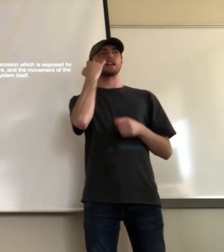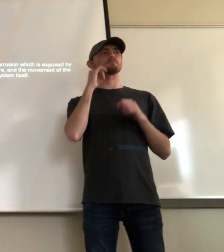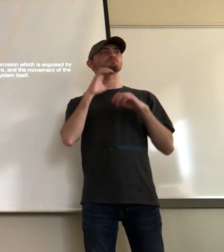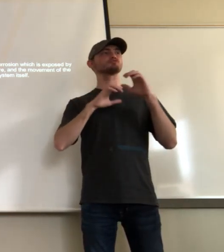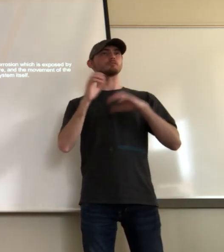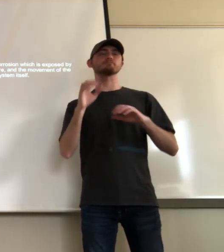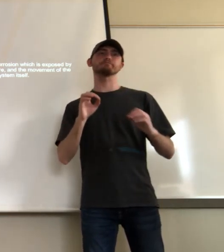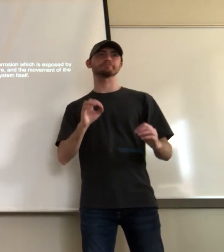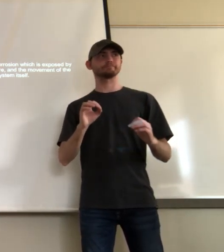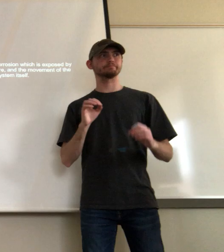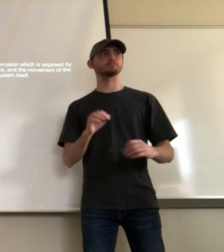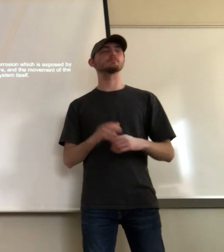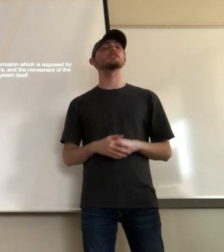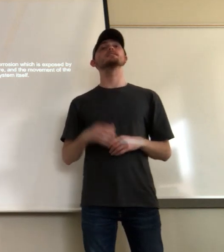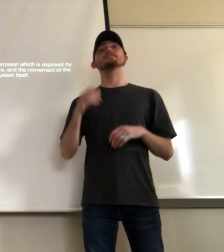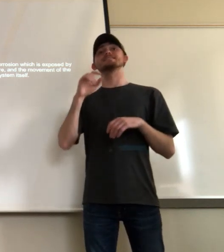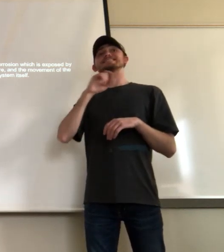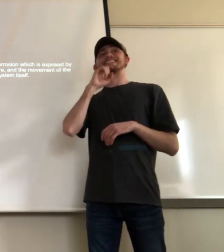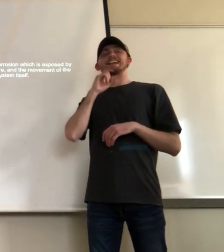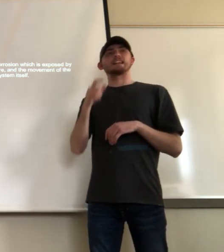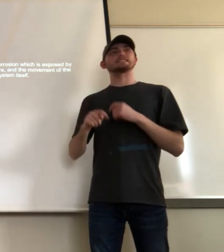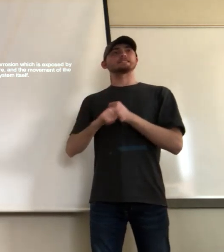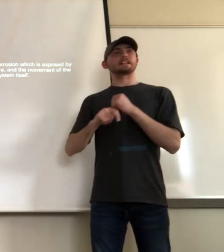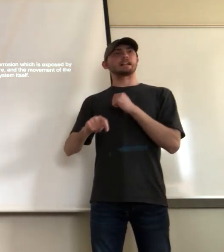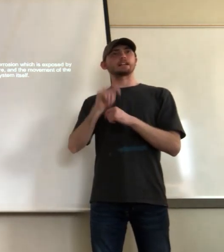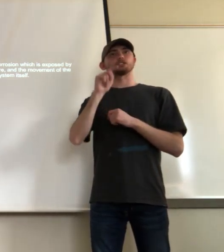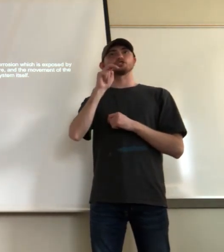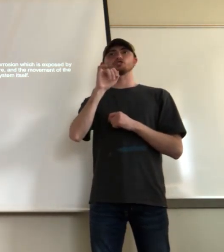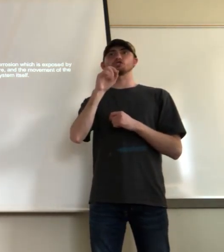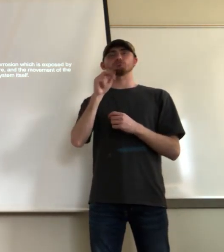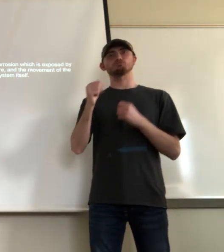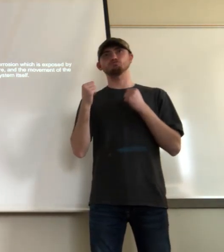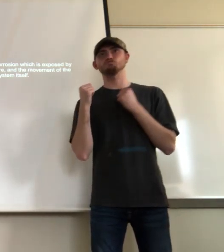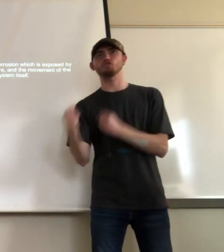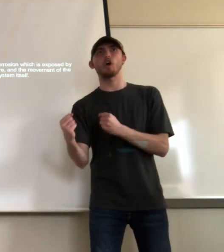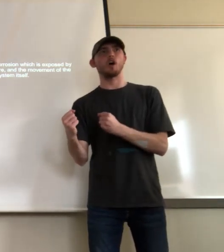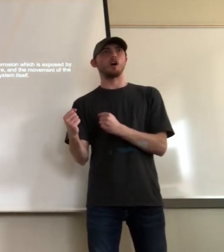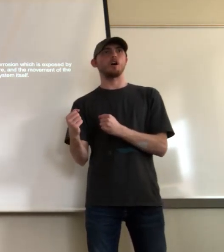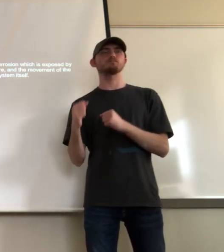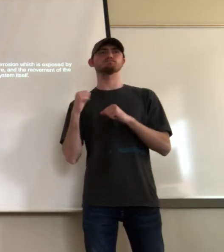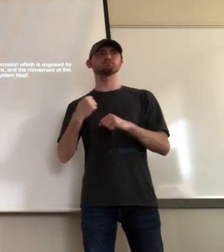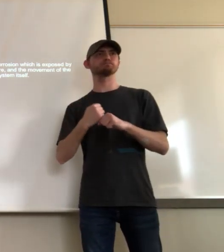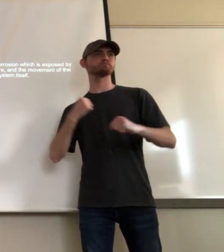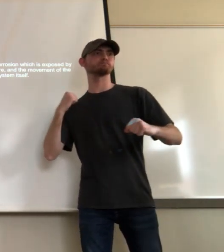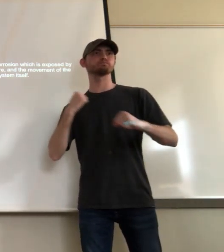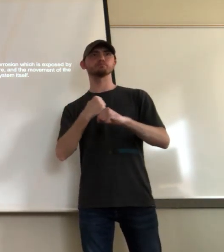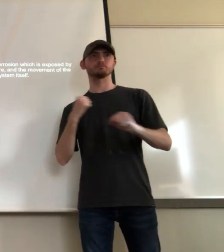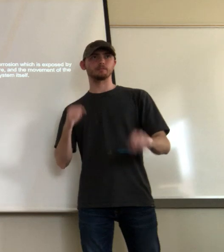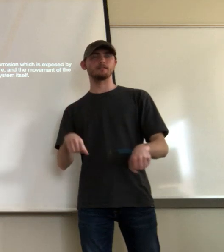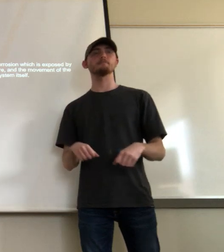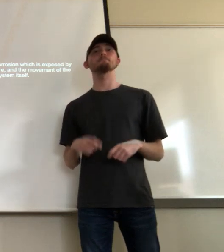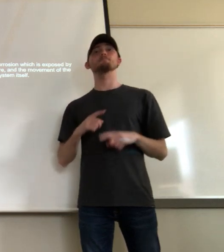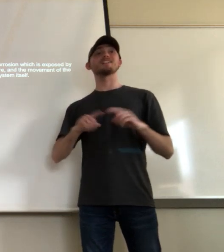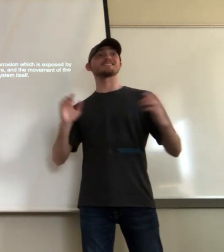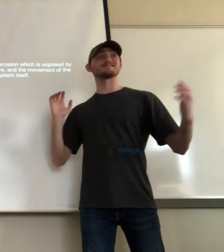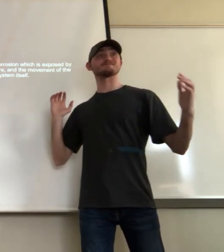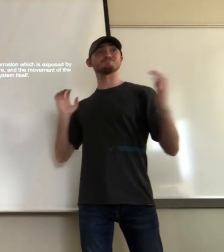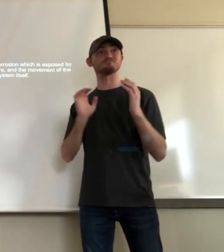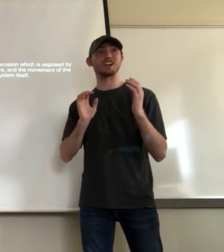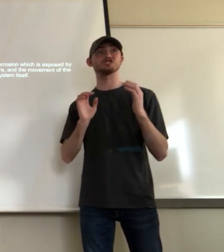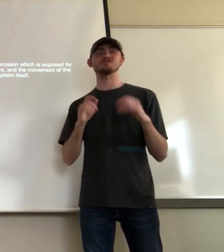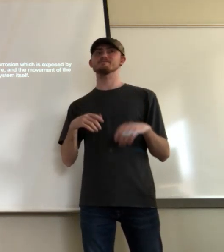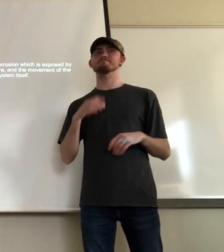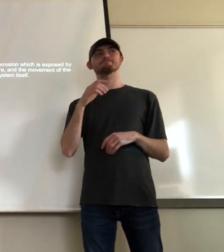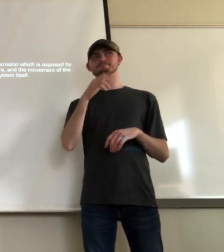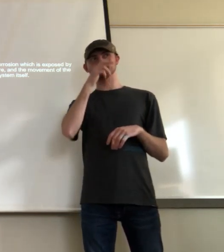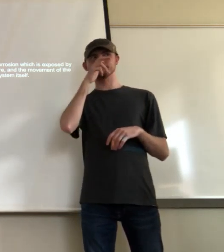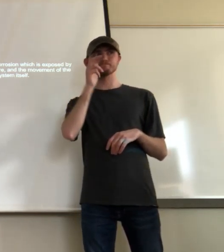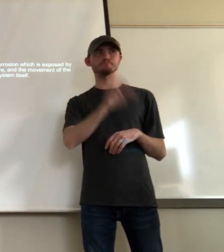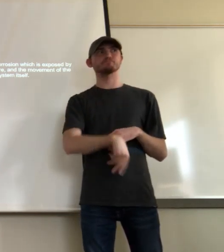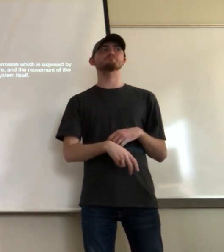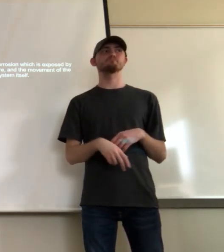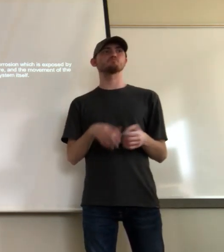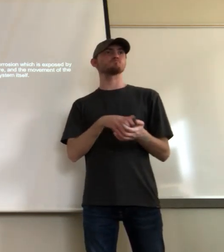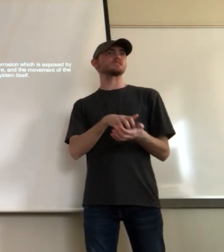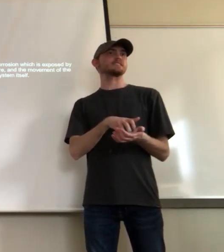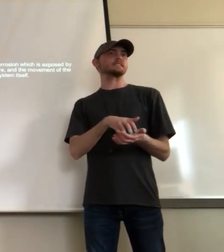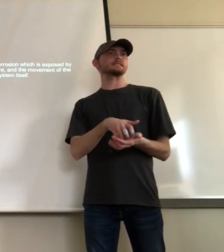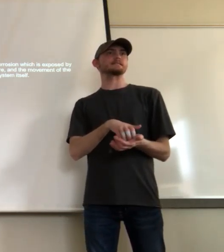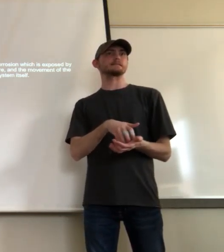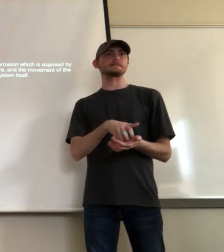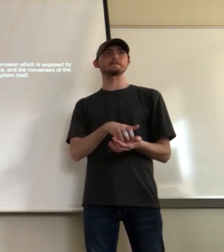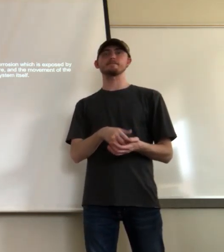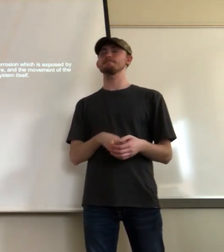Steel are strong, flexible, and can last long time if well-constructed.